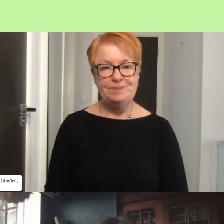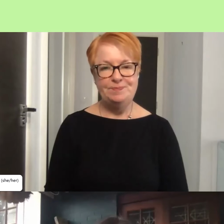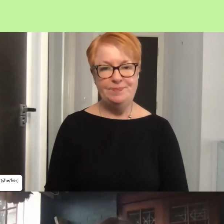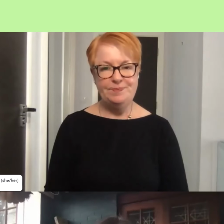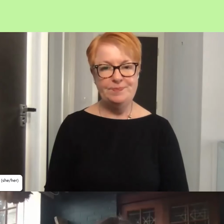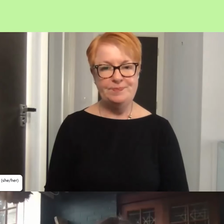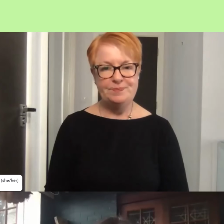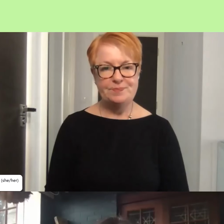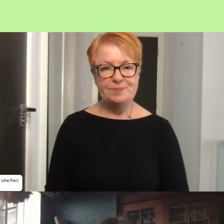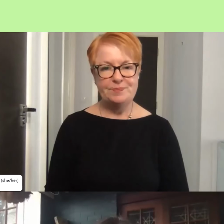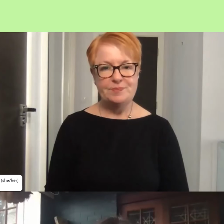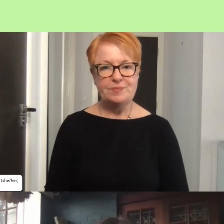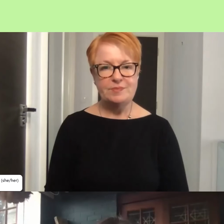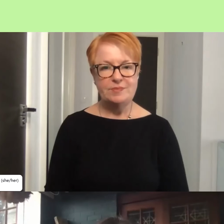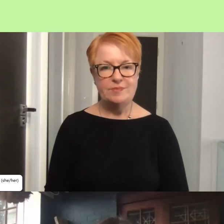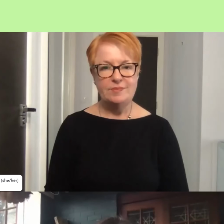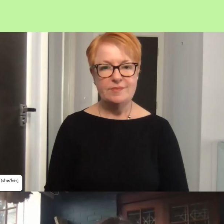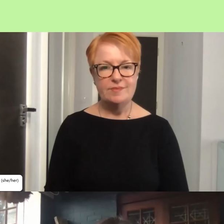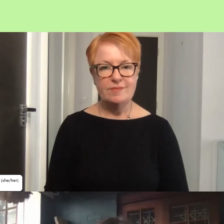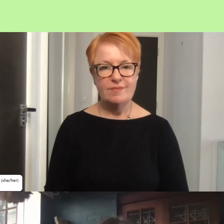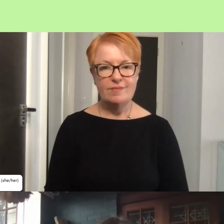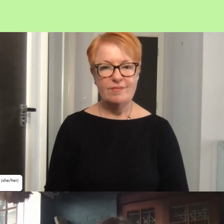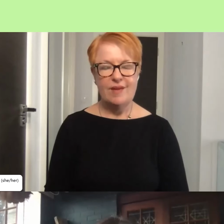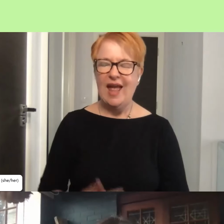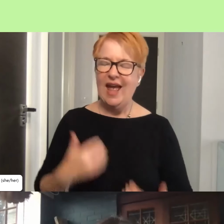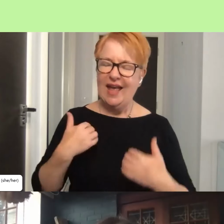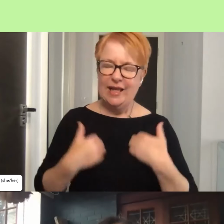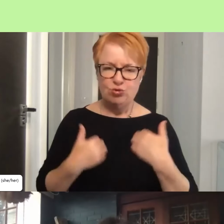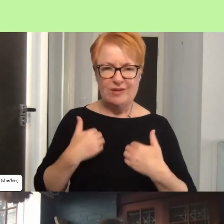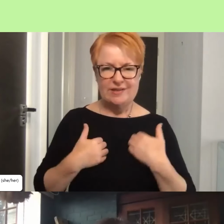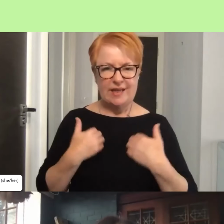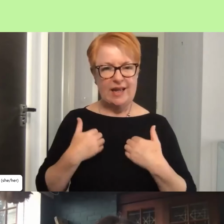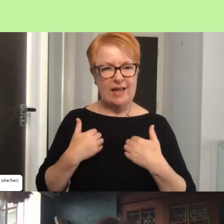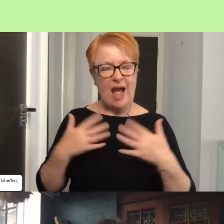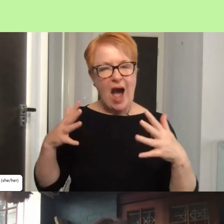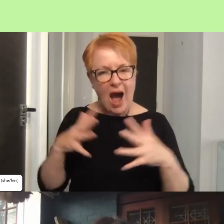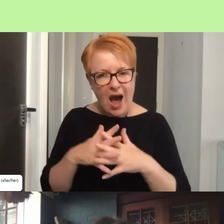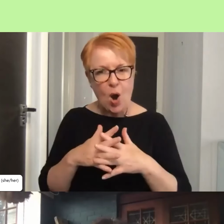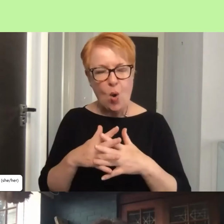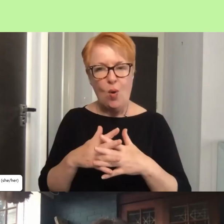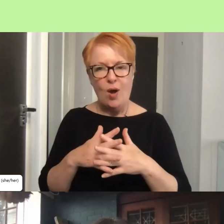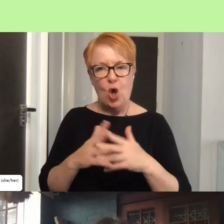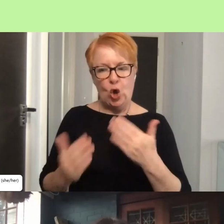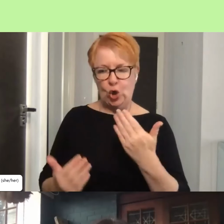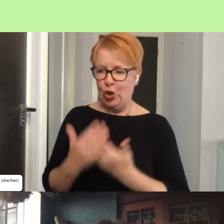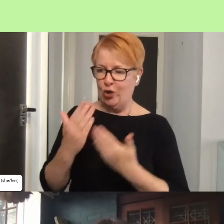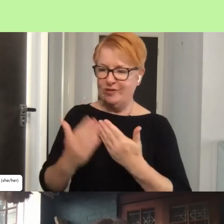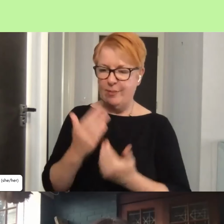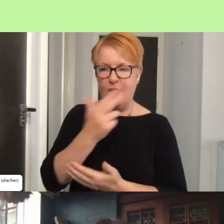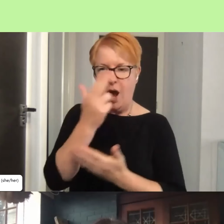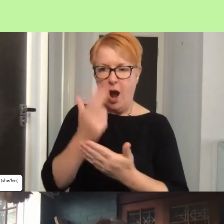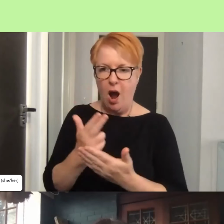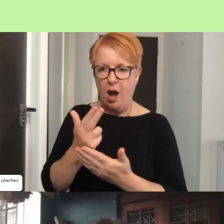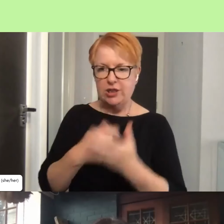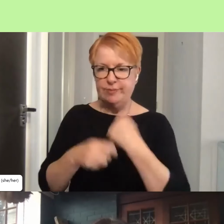about future so it's very interesting that how we turn contemporary into something super, like scared of its own shadow.